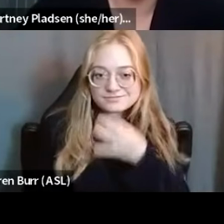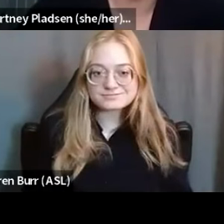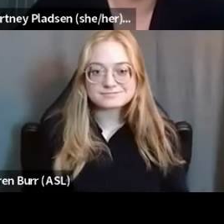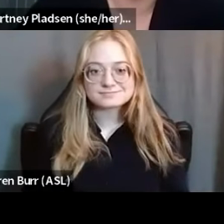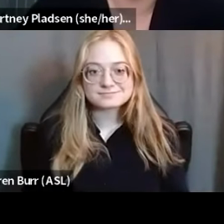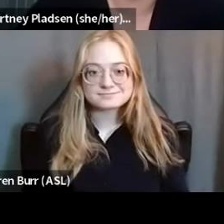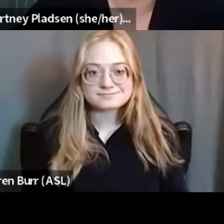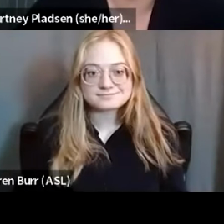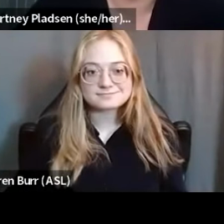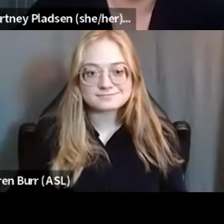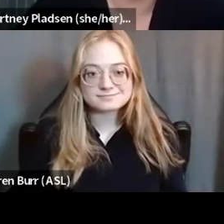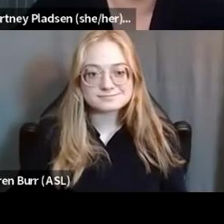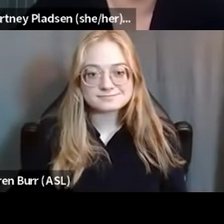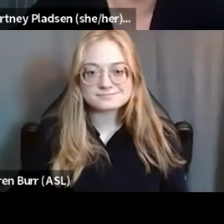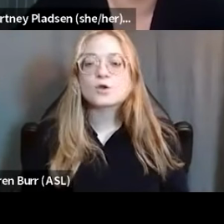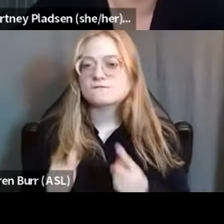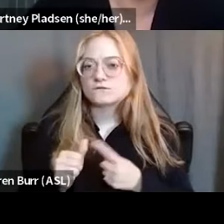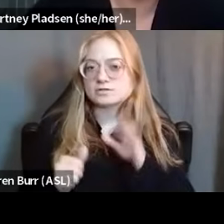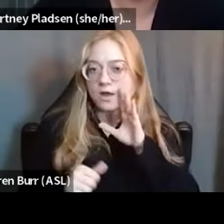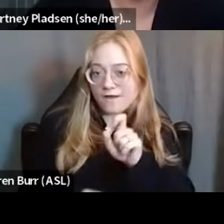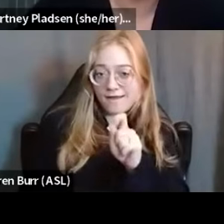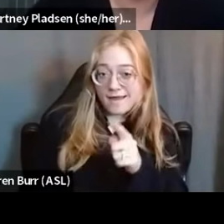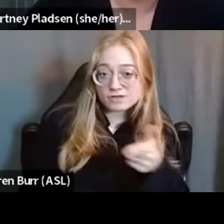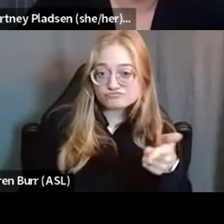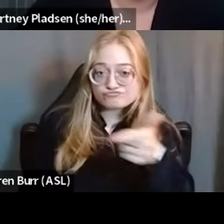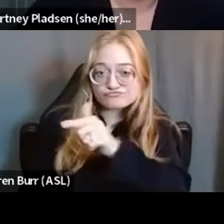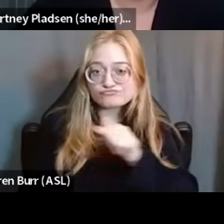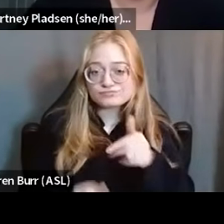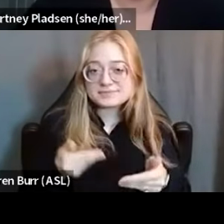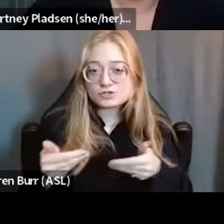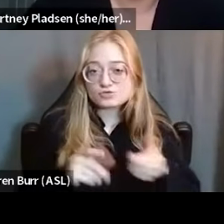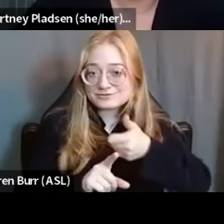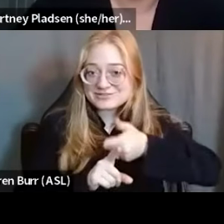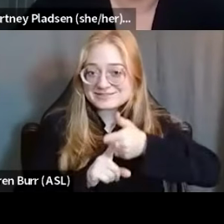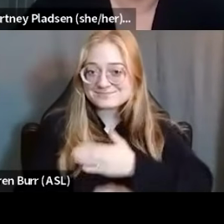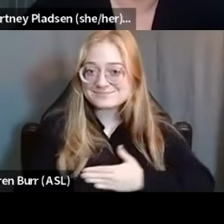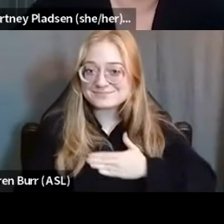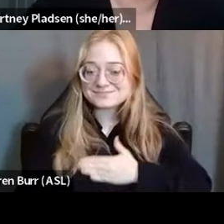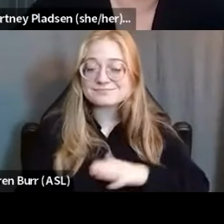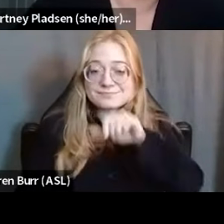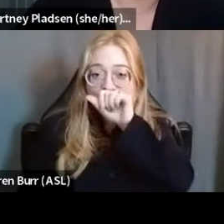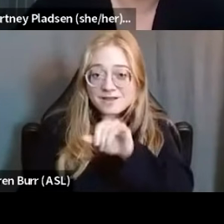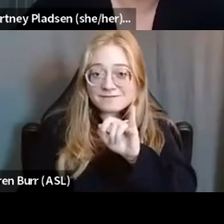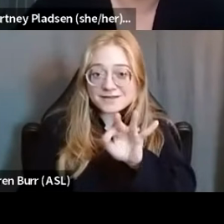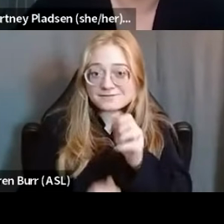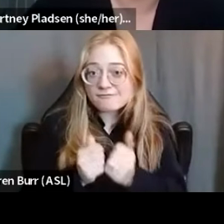we'll ask first as we'll go around and have folks introduce themselves. And I'd love for everyone to just introduce yourself